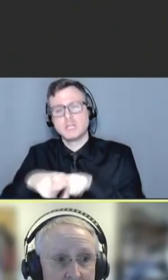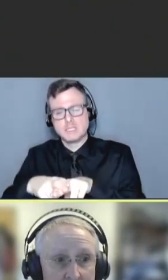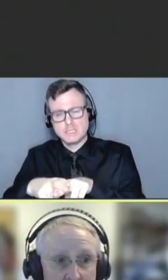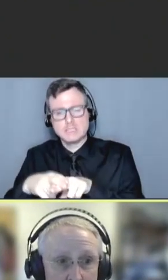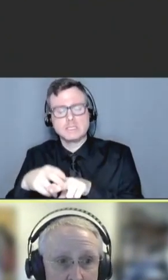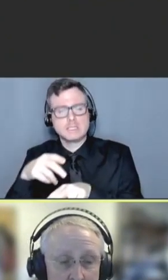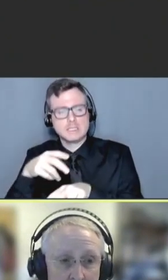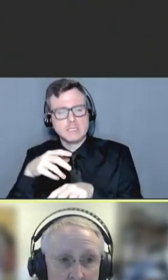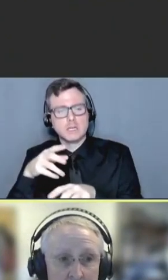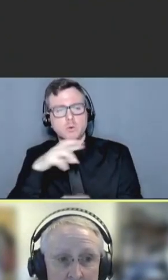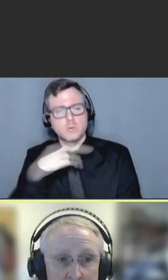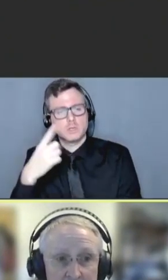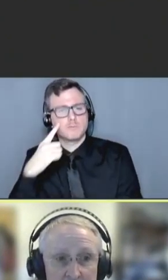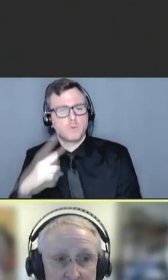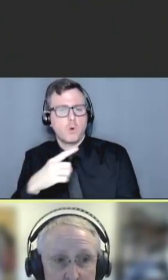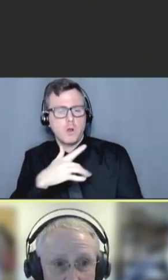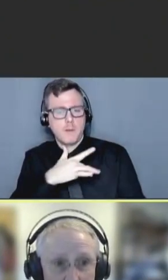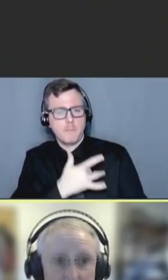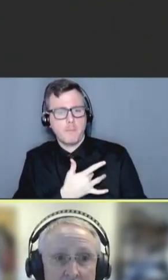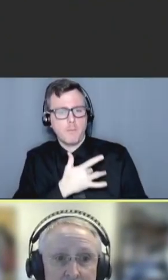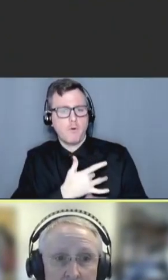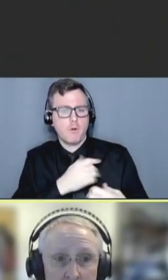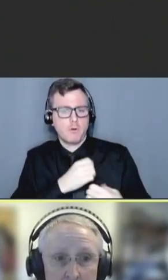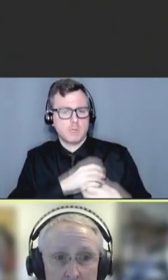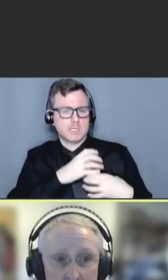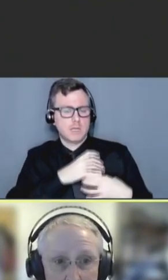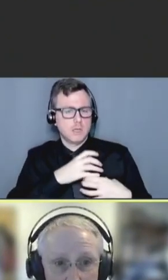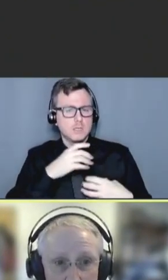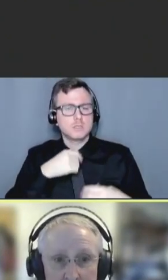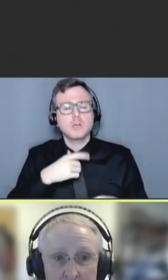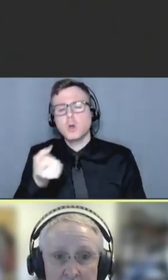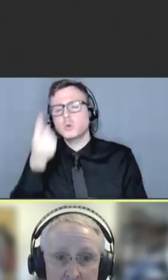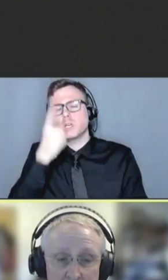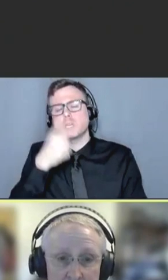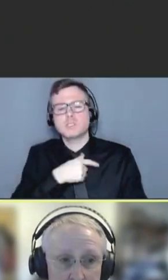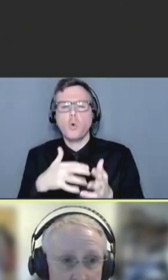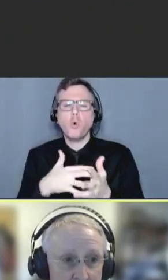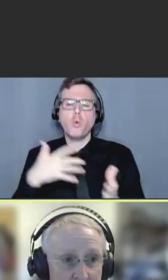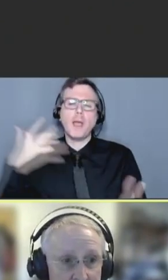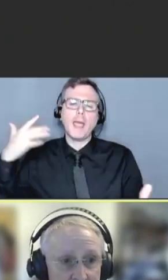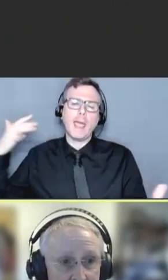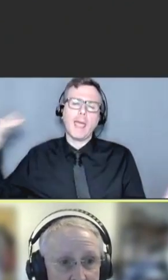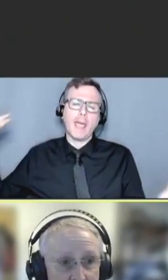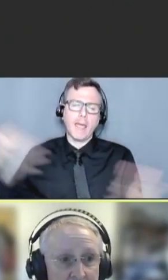noting that myocarditis is a rare event following mRNA COVID-19 booster vaccination.